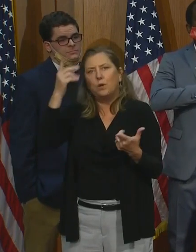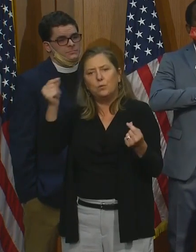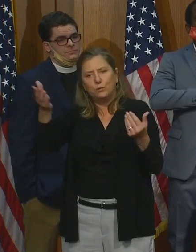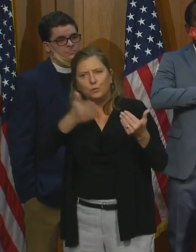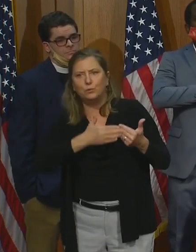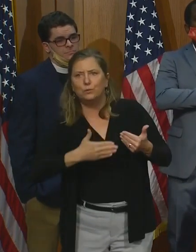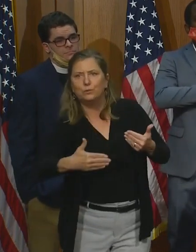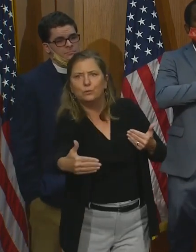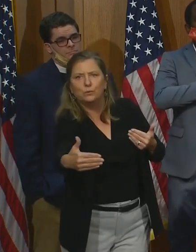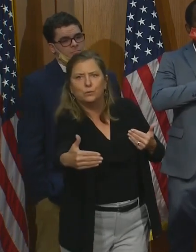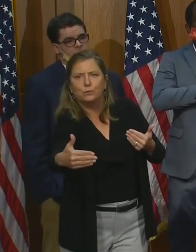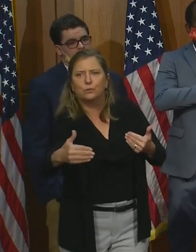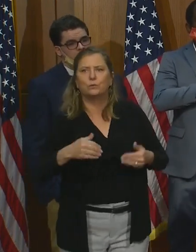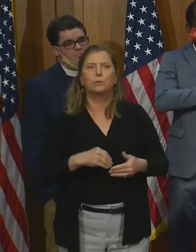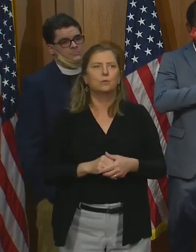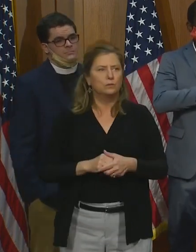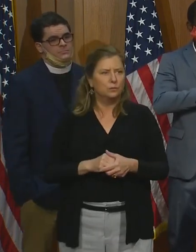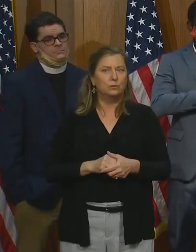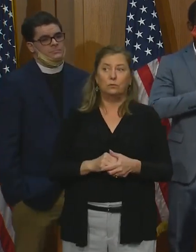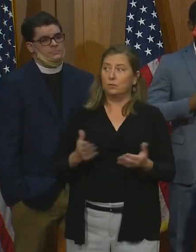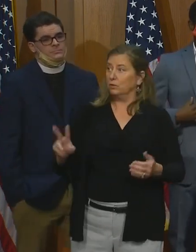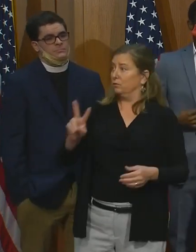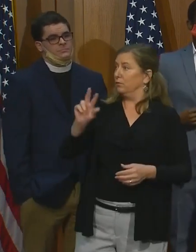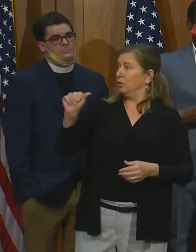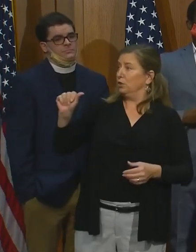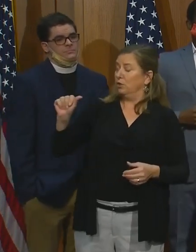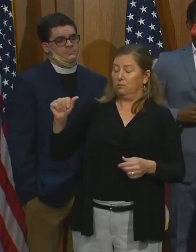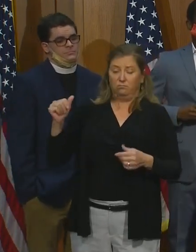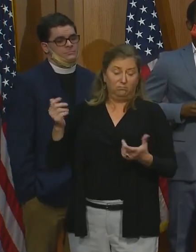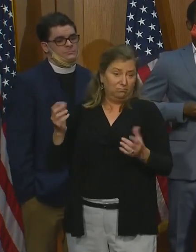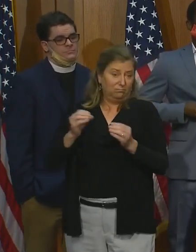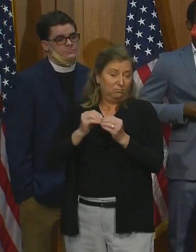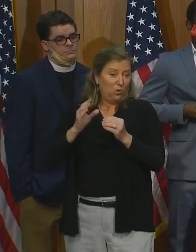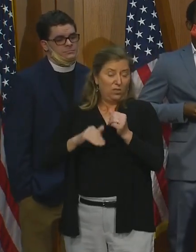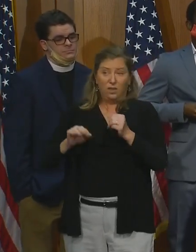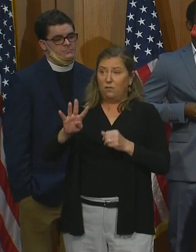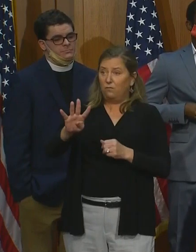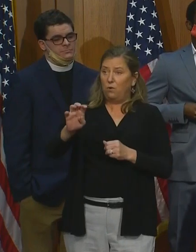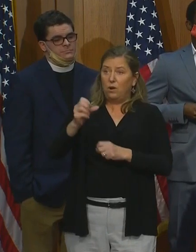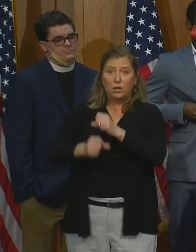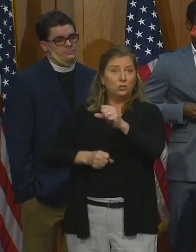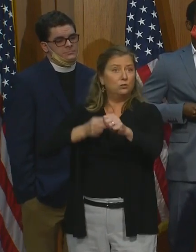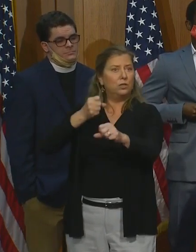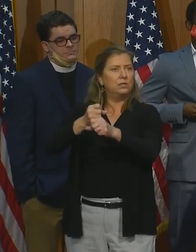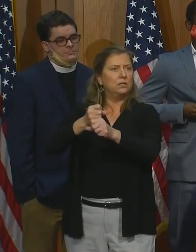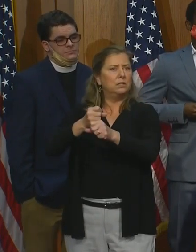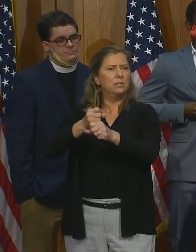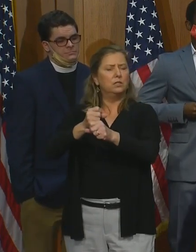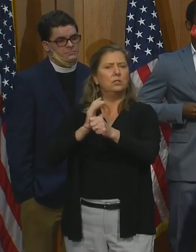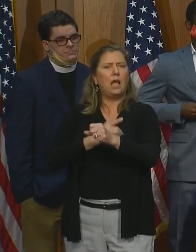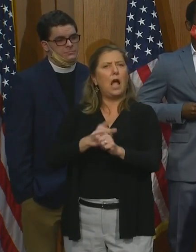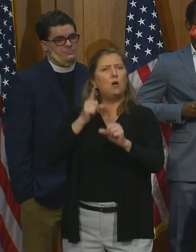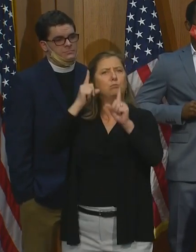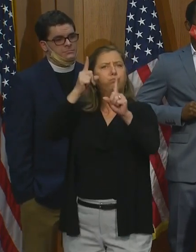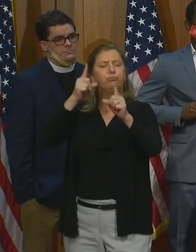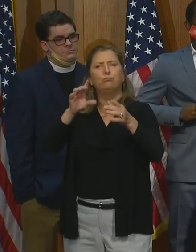ORDER TO CHECK. WHERE WE'RE GONNA. AND IN VIRGINIA FOR MORE